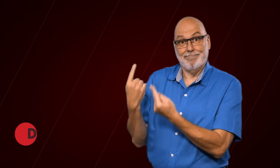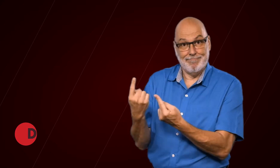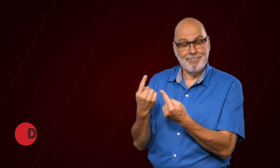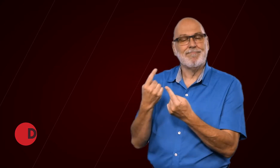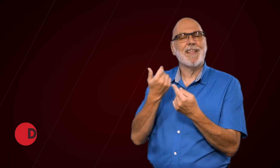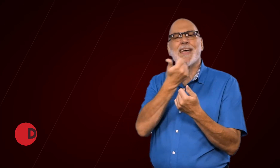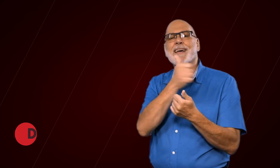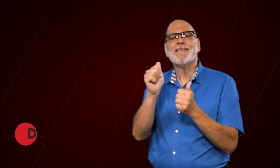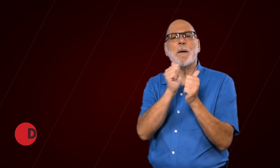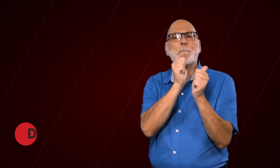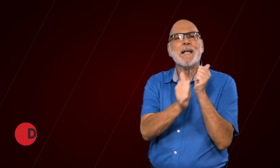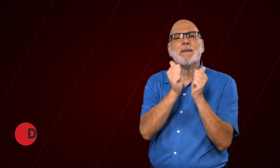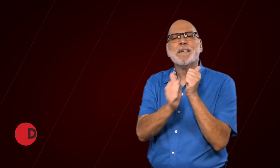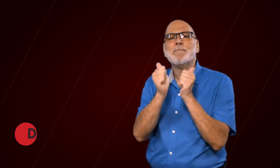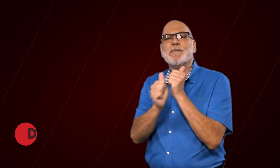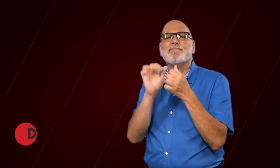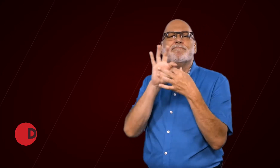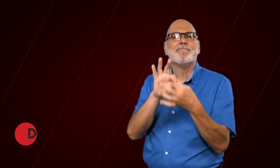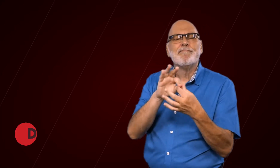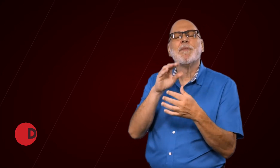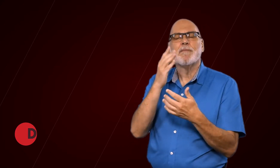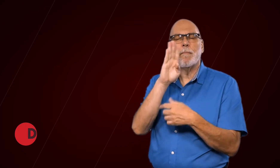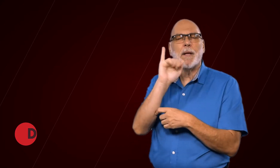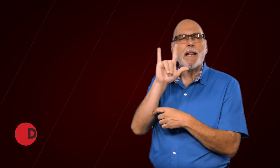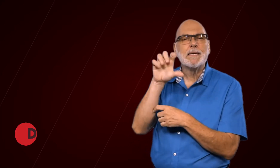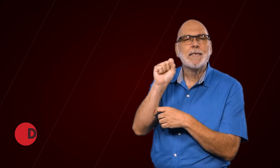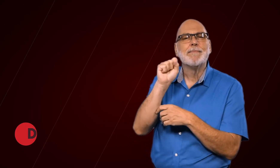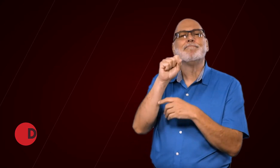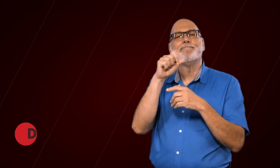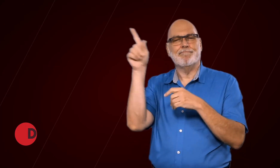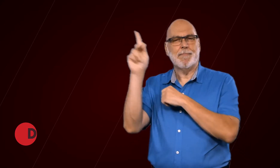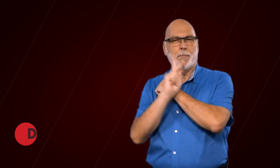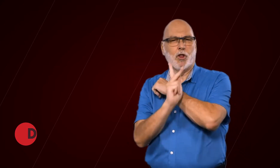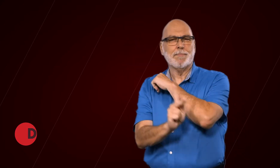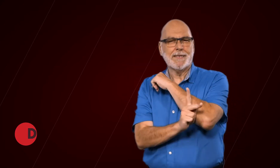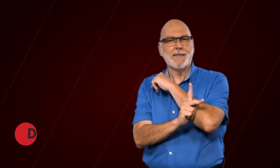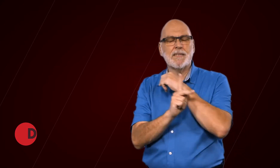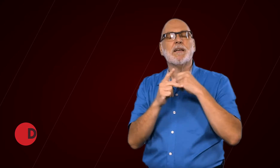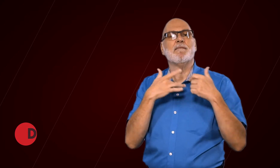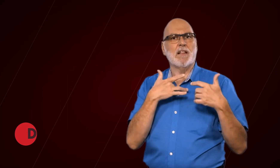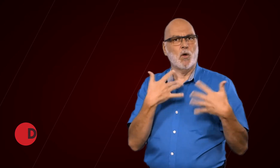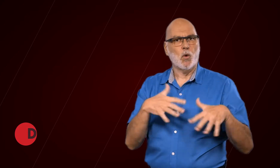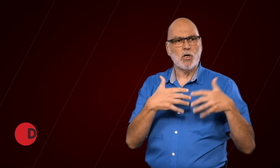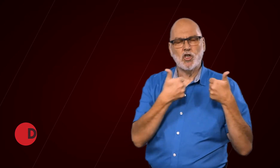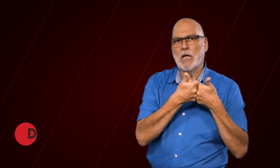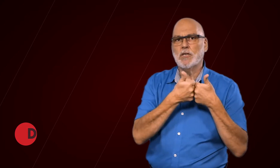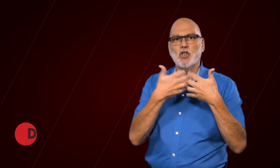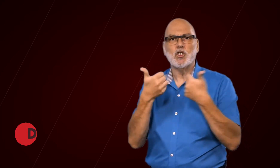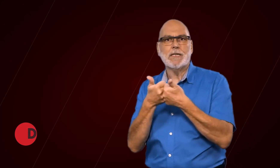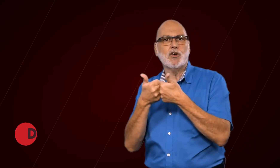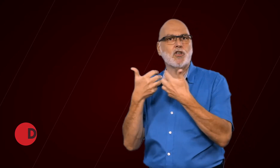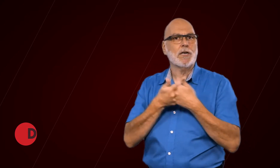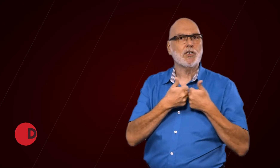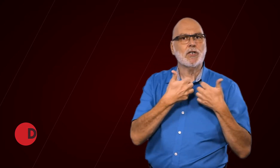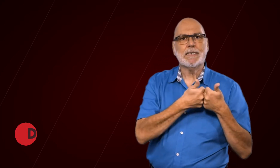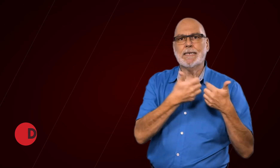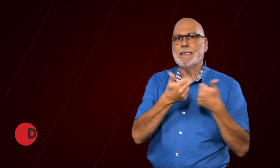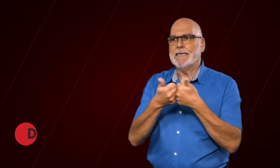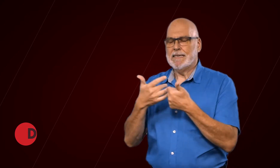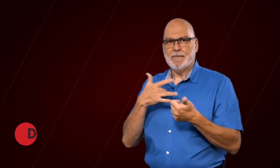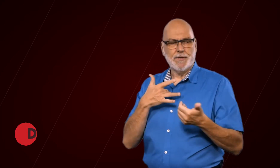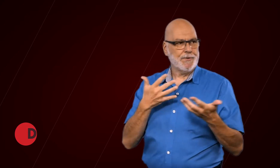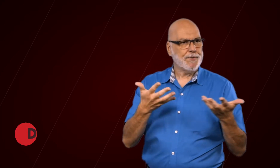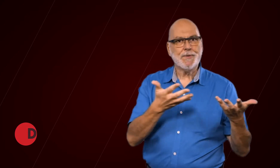any bills in parliament has been challenging.